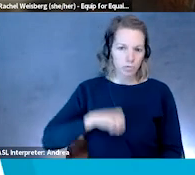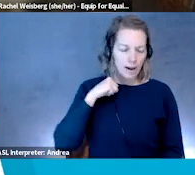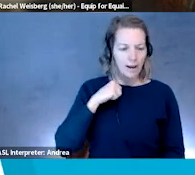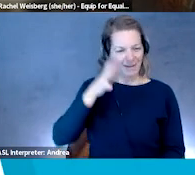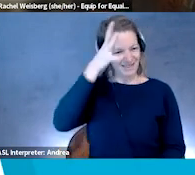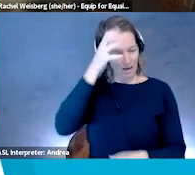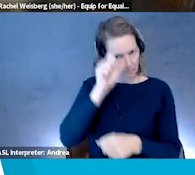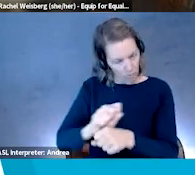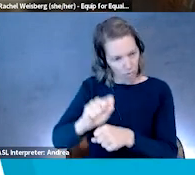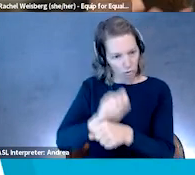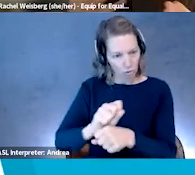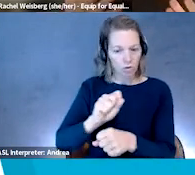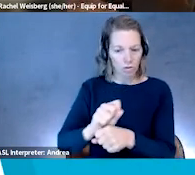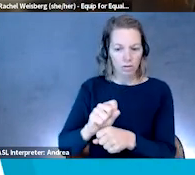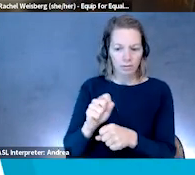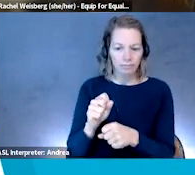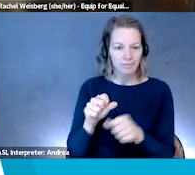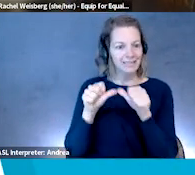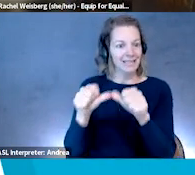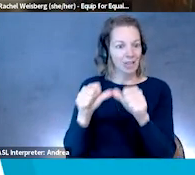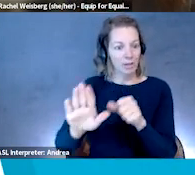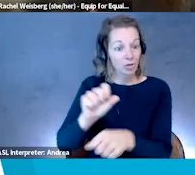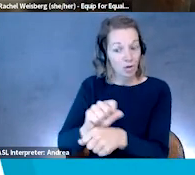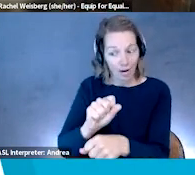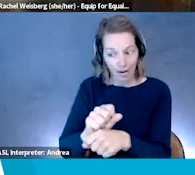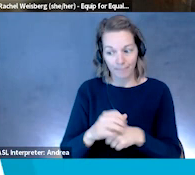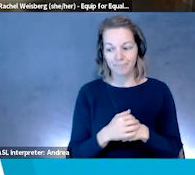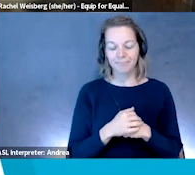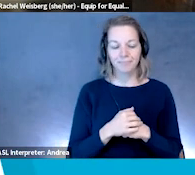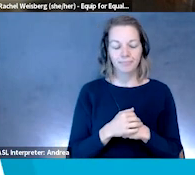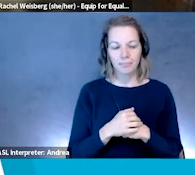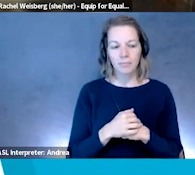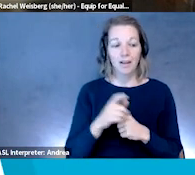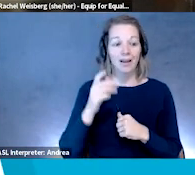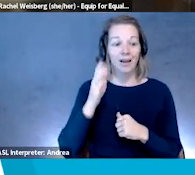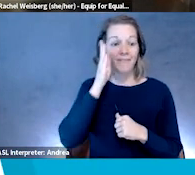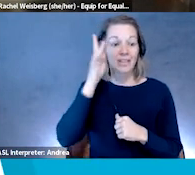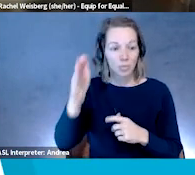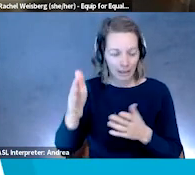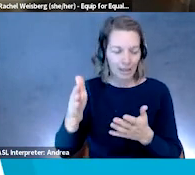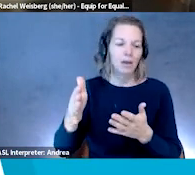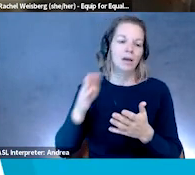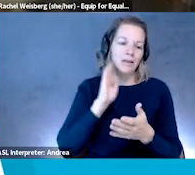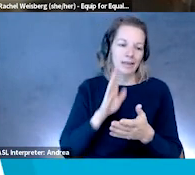LOVED HIS JOB. IT GAVE HIM SO MUCH SELF ESTEEM AND PRIDE THAT HE WAS